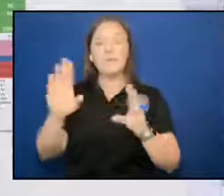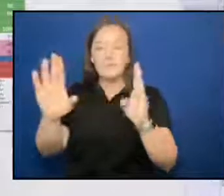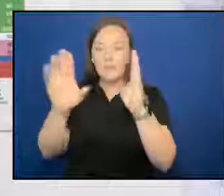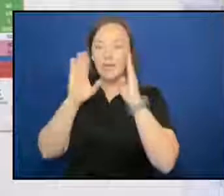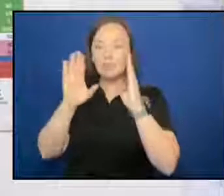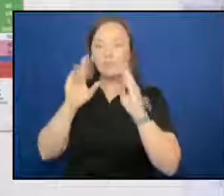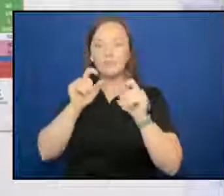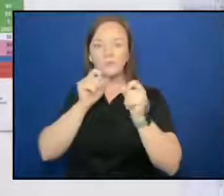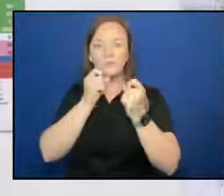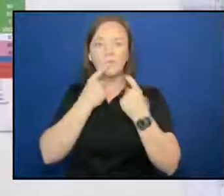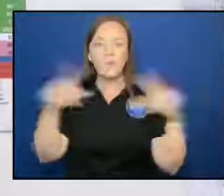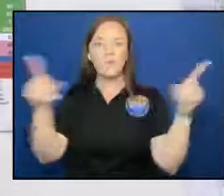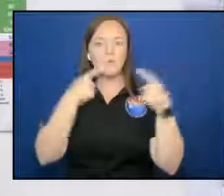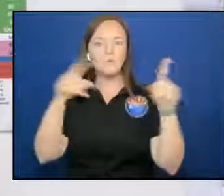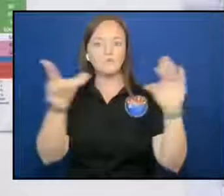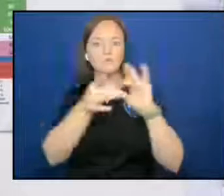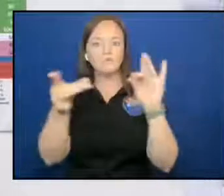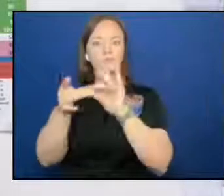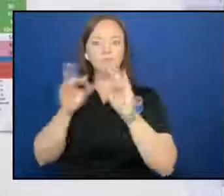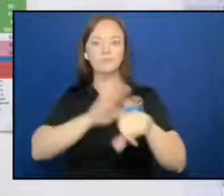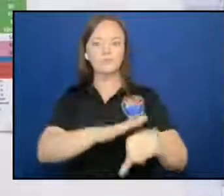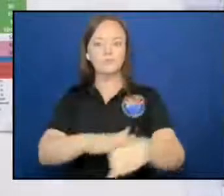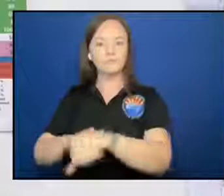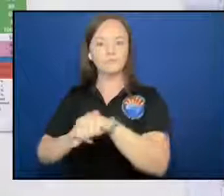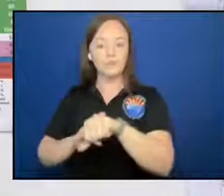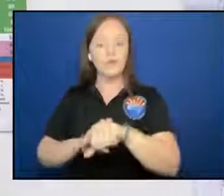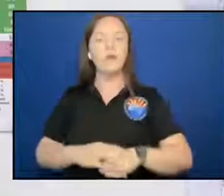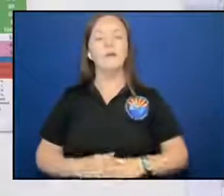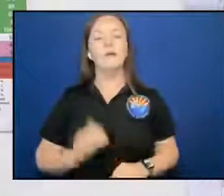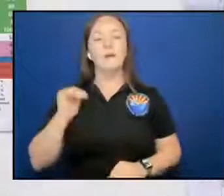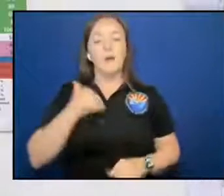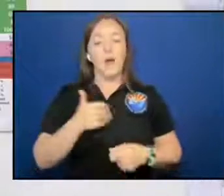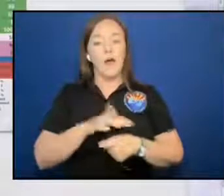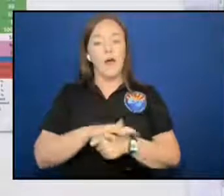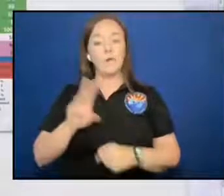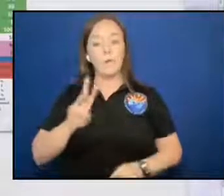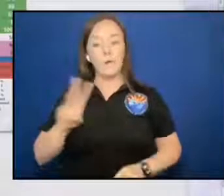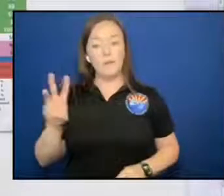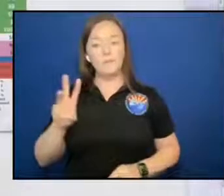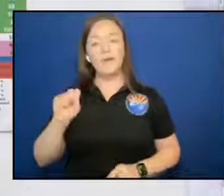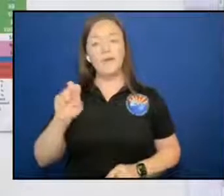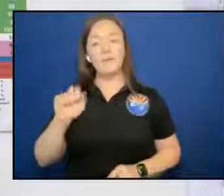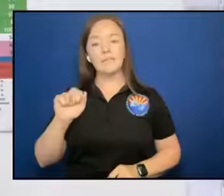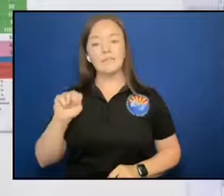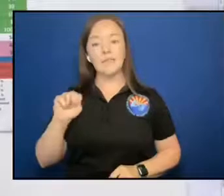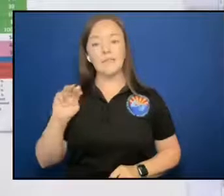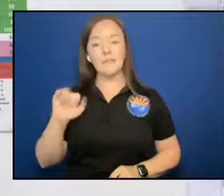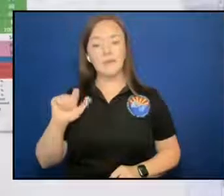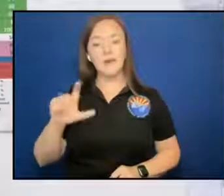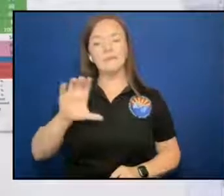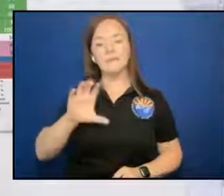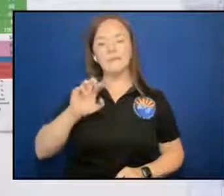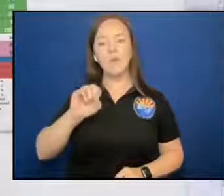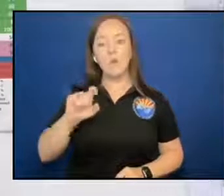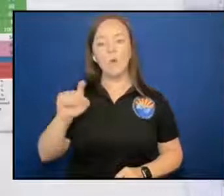: GOOD EVENING, AND I AM AISSHA FLORES CRUZ, EXTERNAL AFFAIRS FEMA. ON BEHALF OF THE GOVERNOR'S OFFICE AND